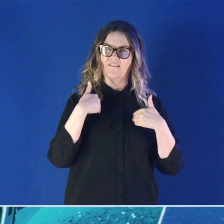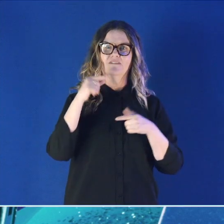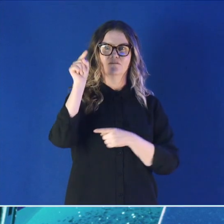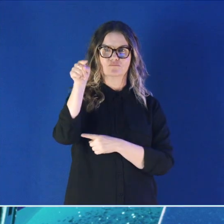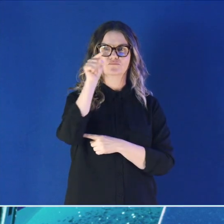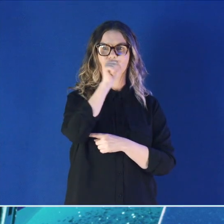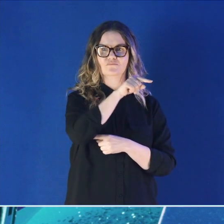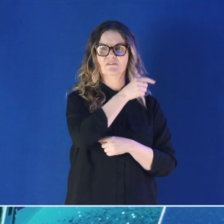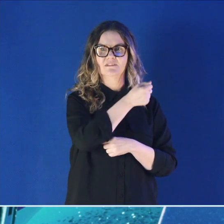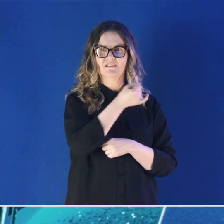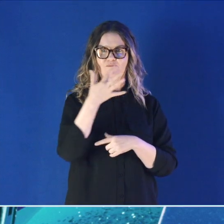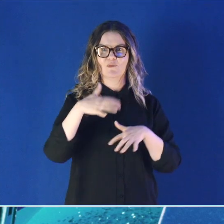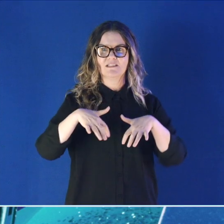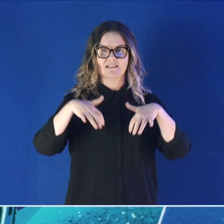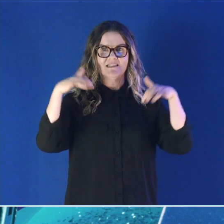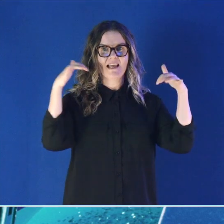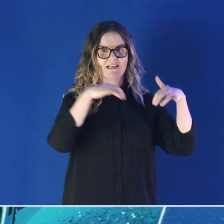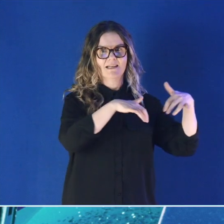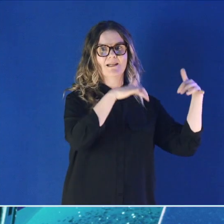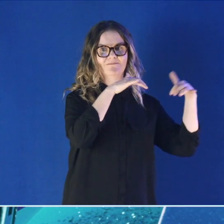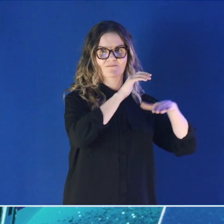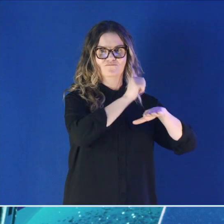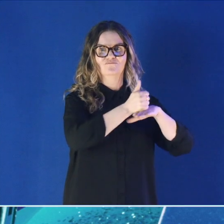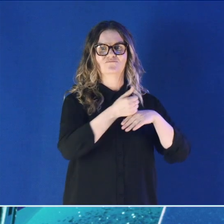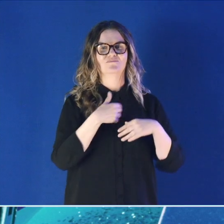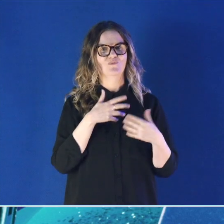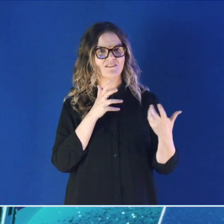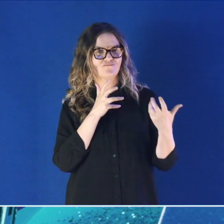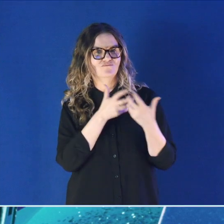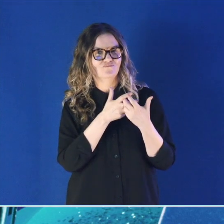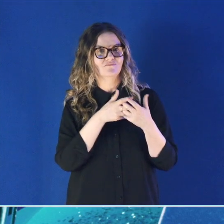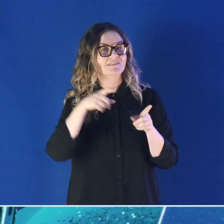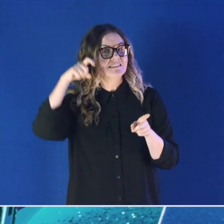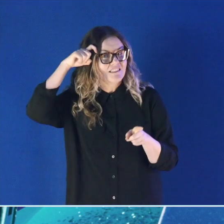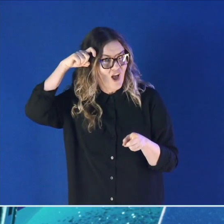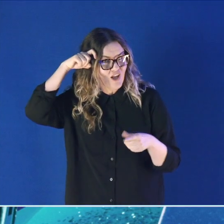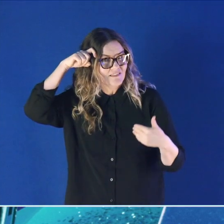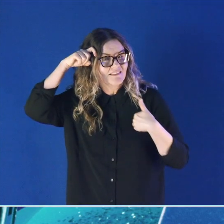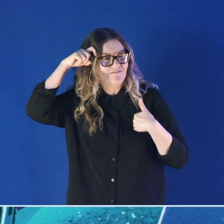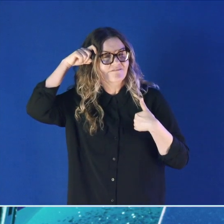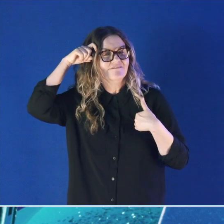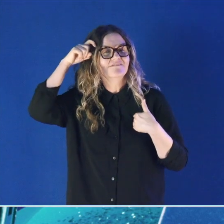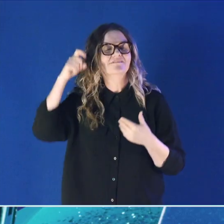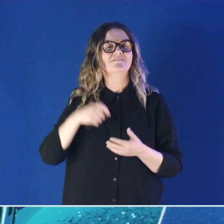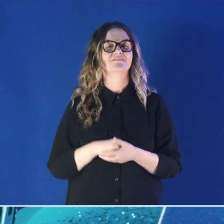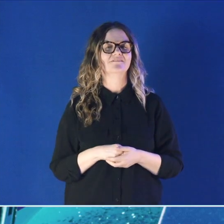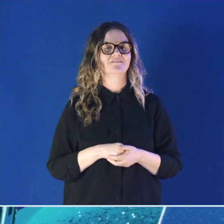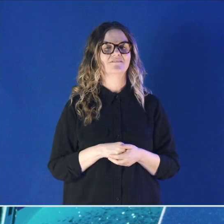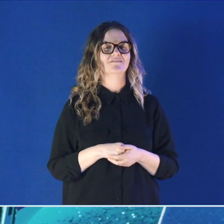We've done work with the Seahawks and the Club World Cup leading into this summer. And I think for fans what it actually feels